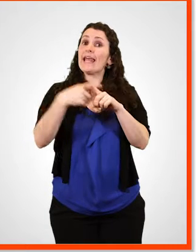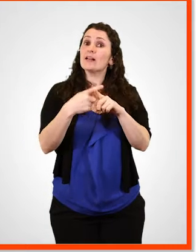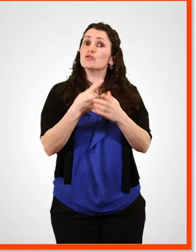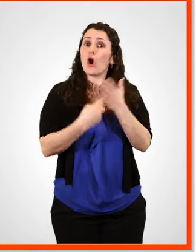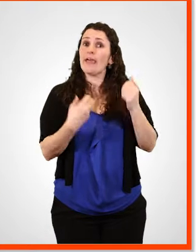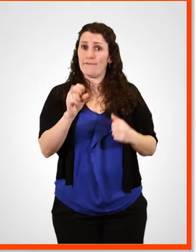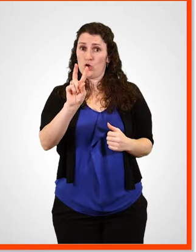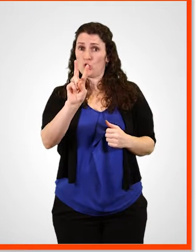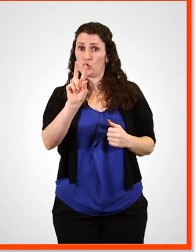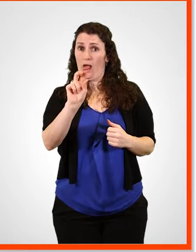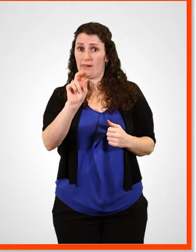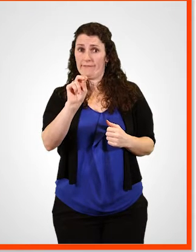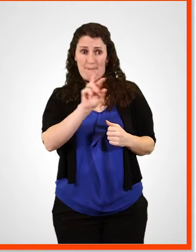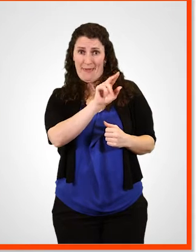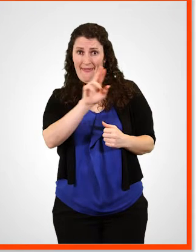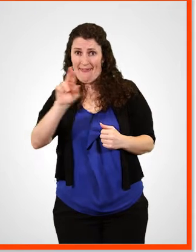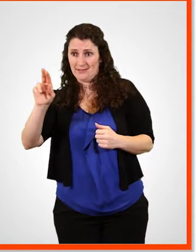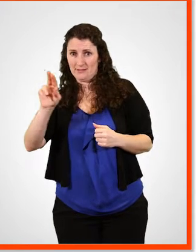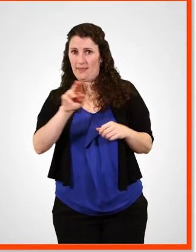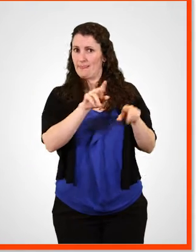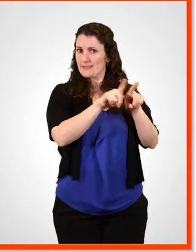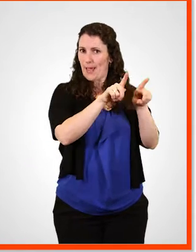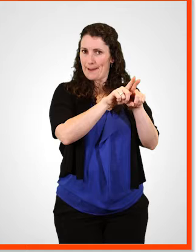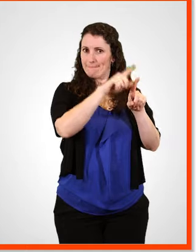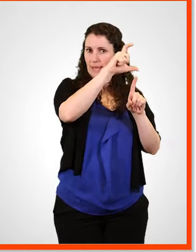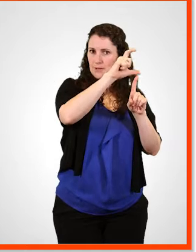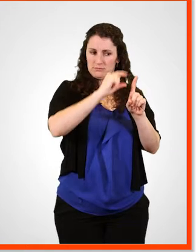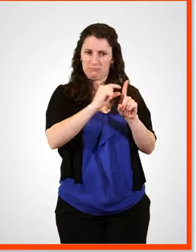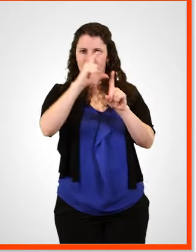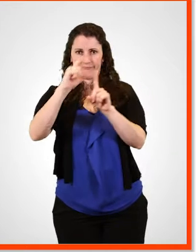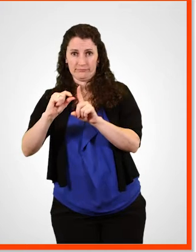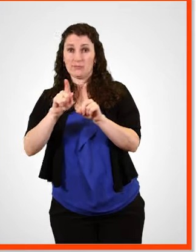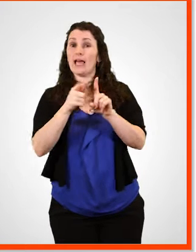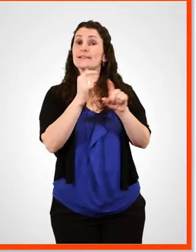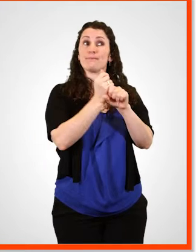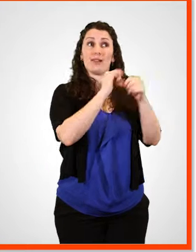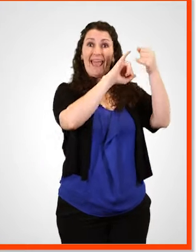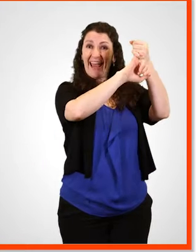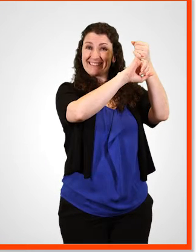for example those letters S, the capital letter S or the upper case letter S and the lower case letter s,